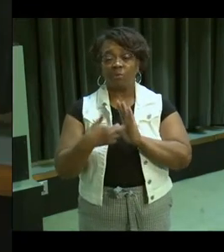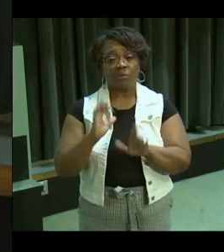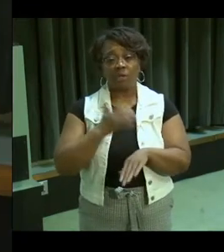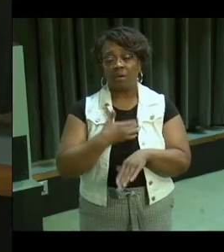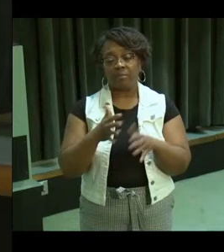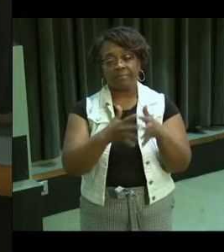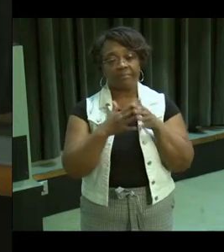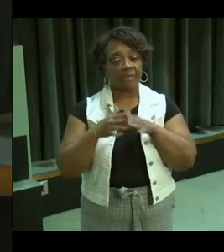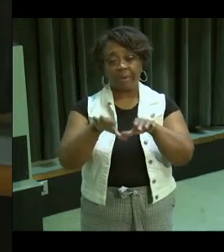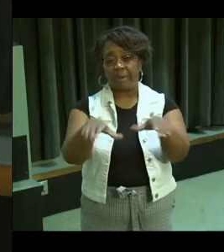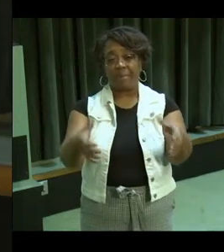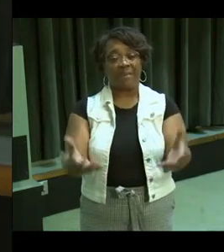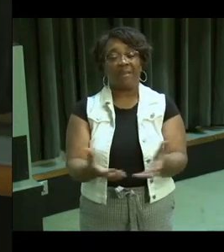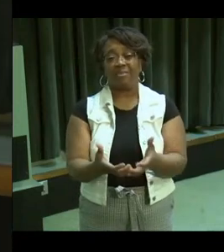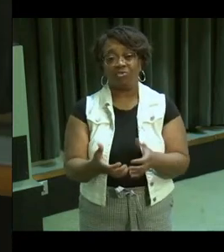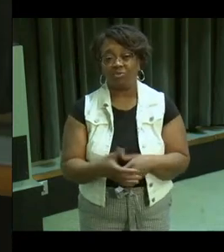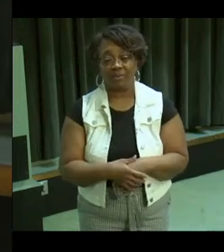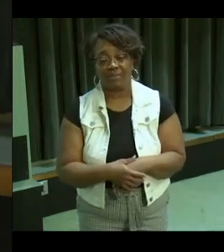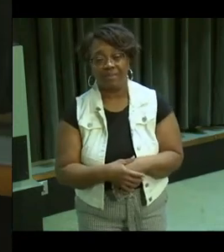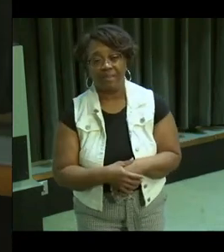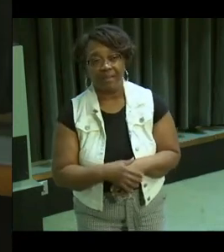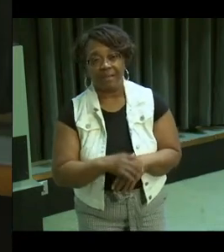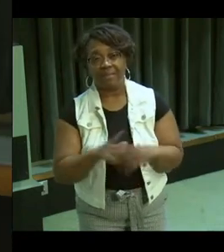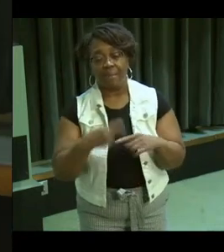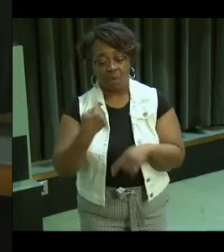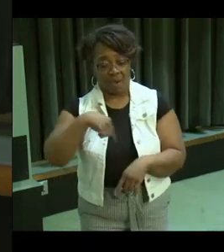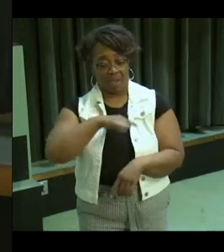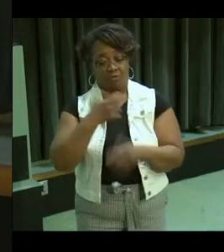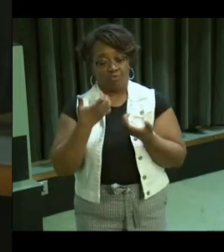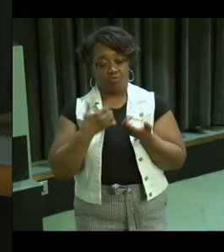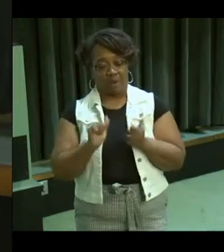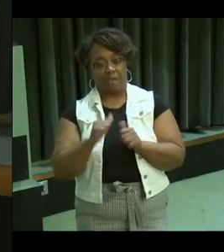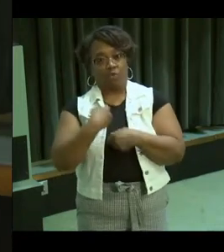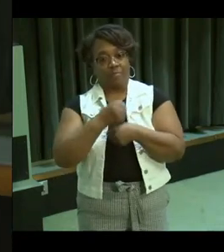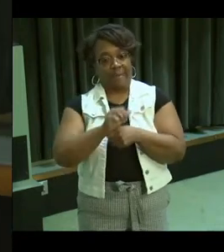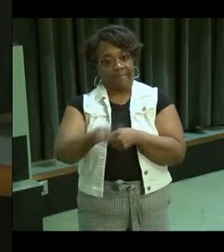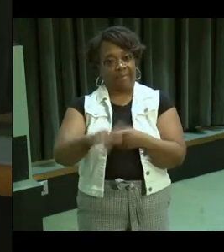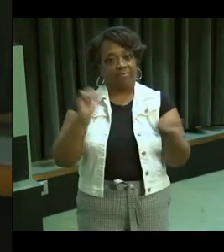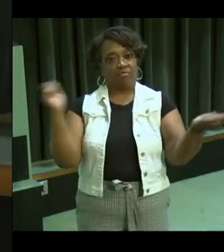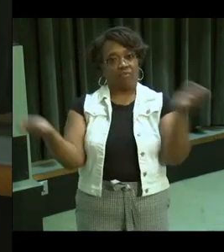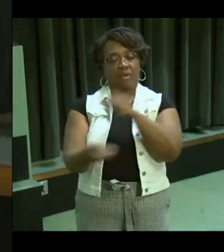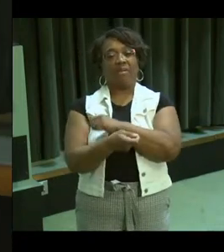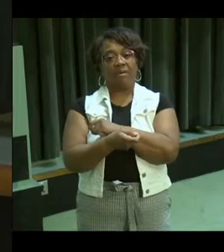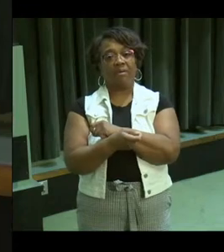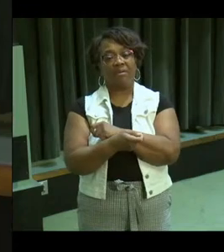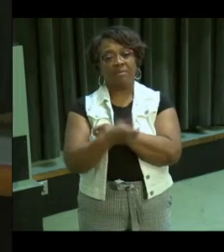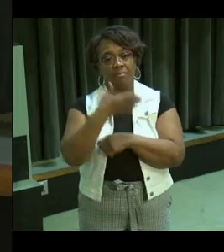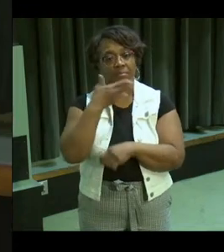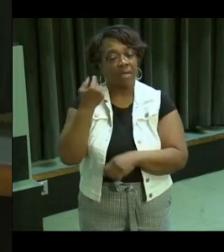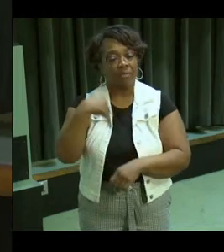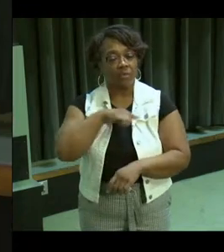population. And, so it's all